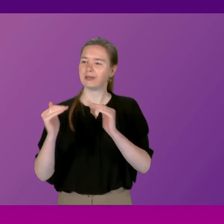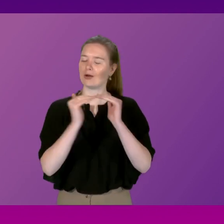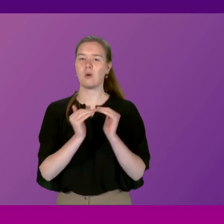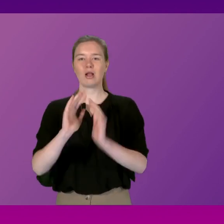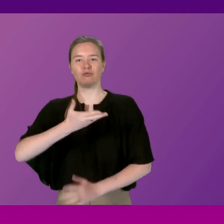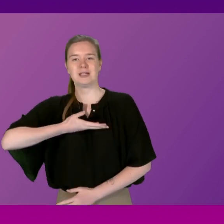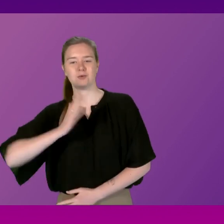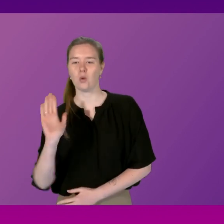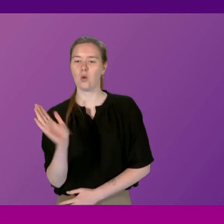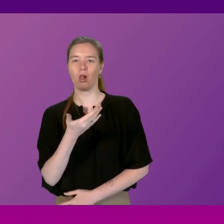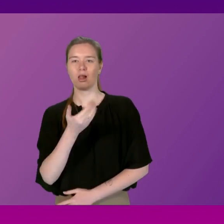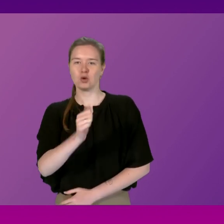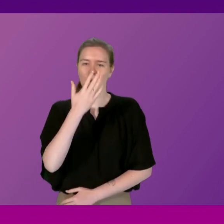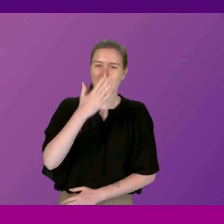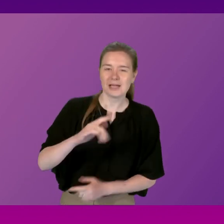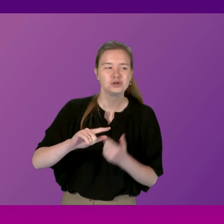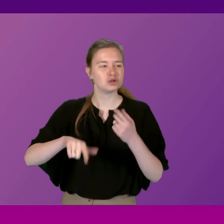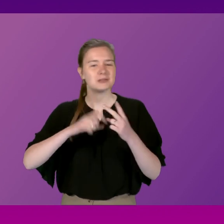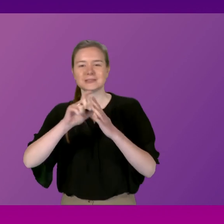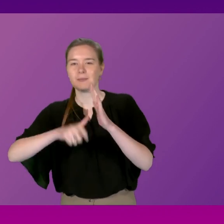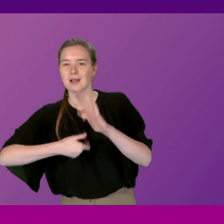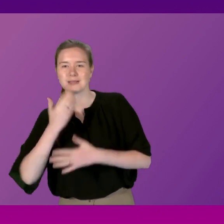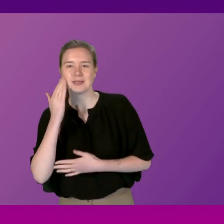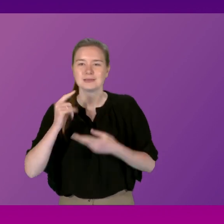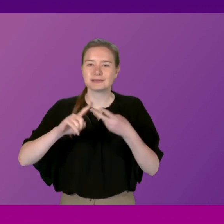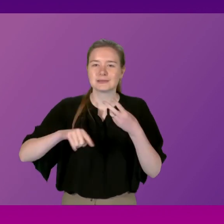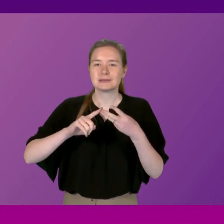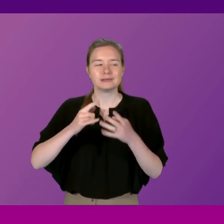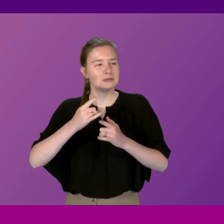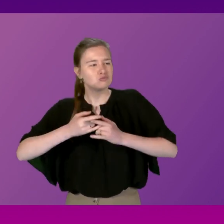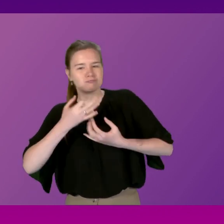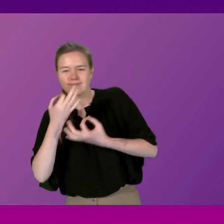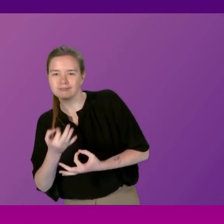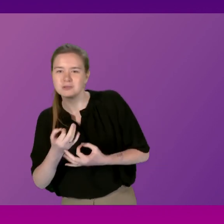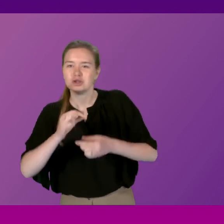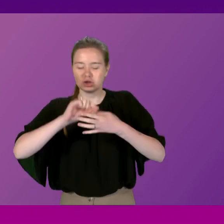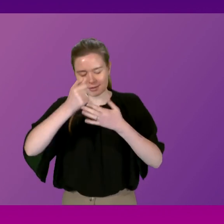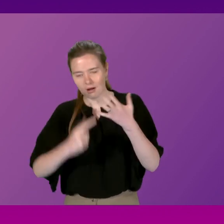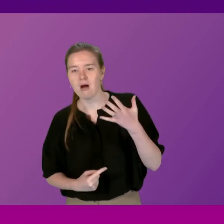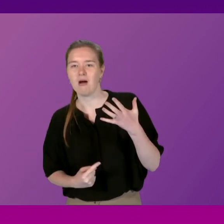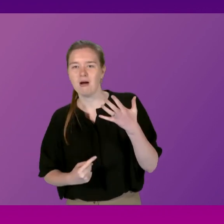someone’s age, disability, ethnicity, sexual orientation, gender identity, religion and